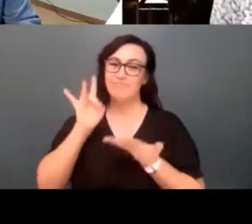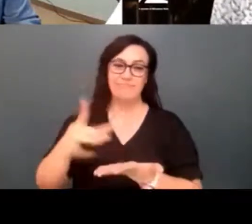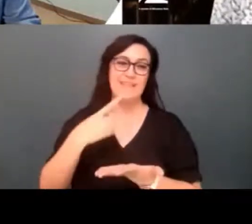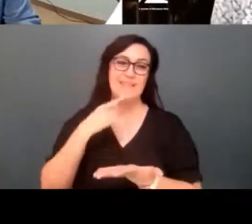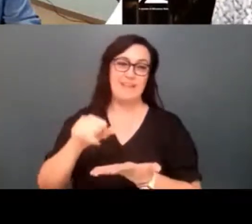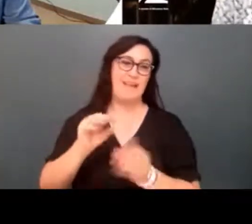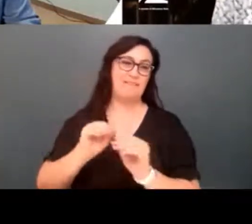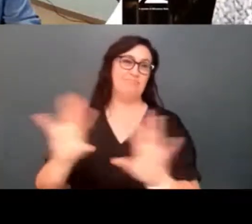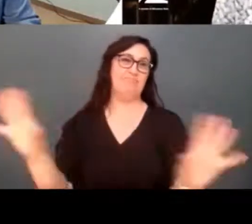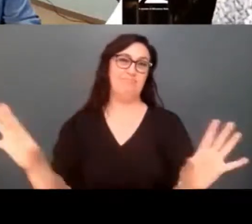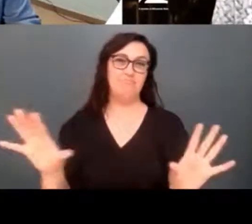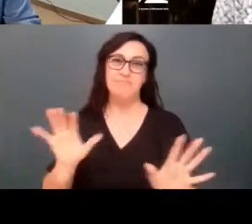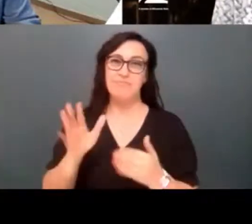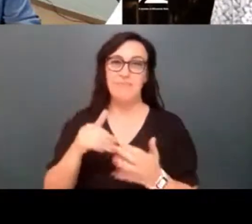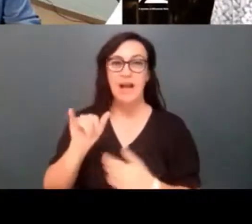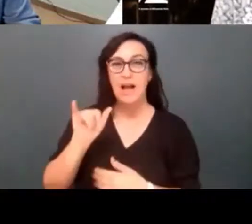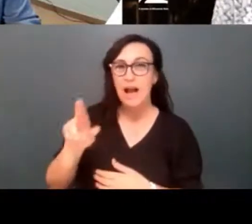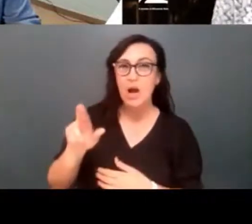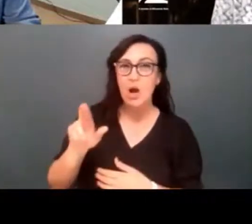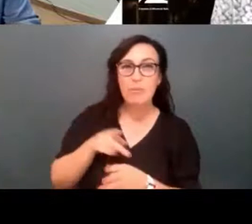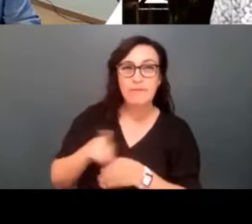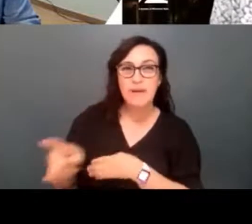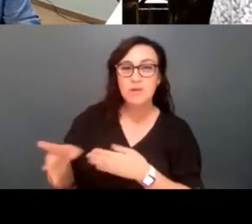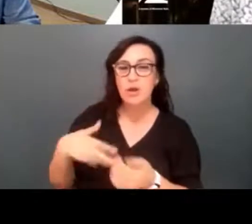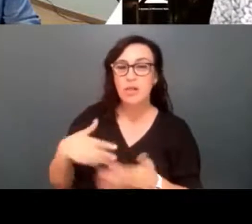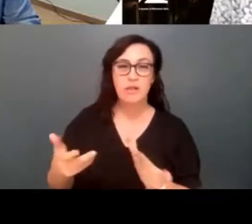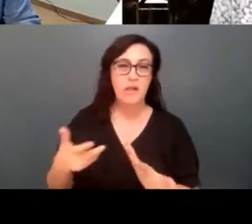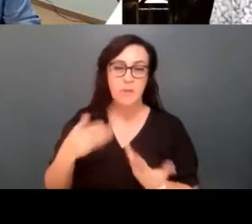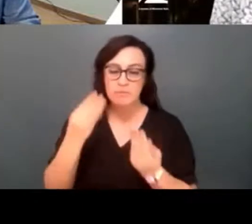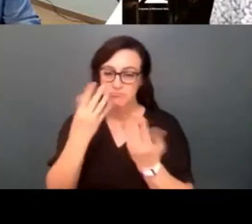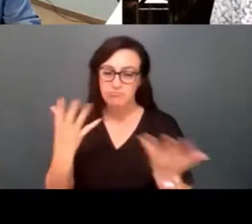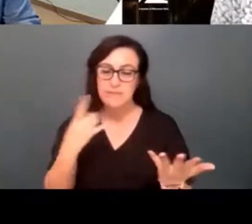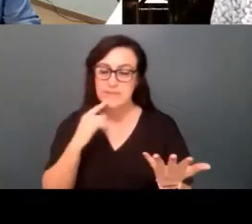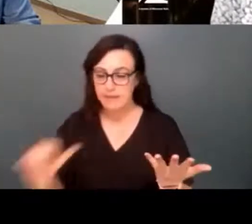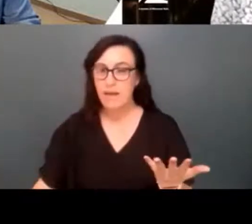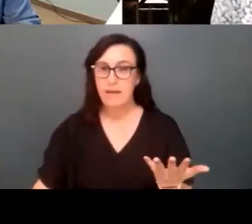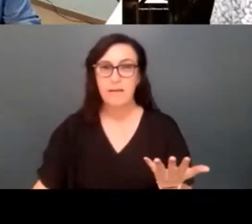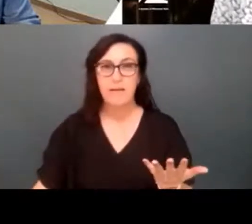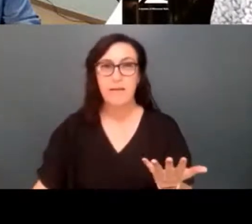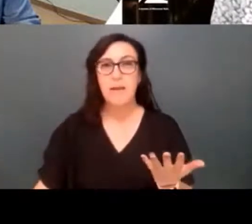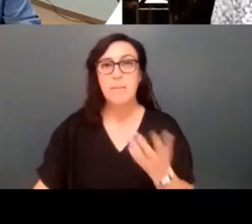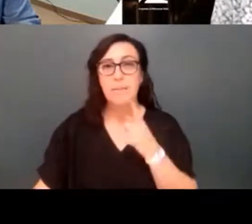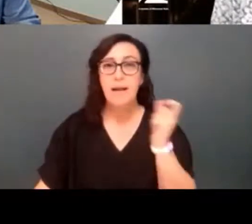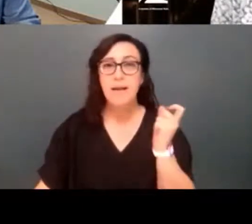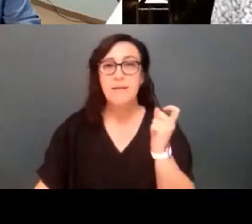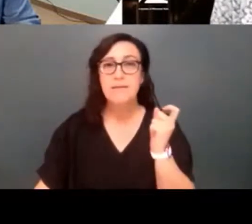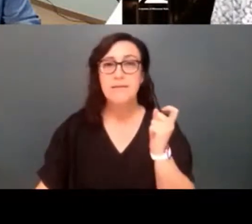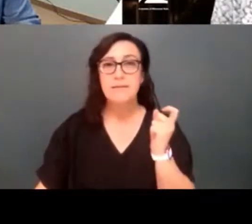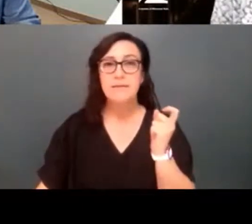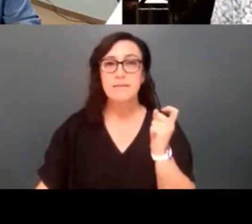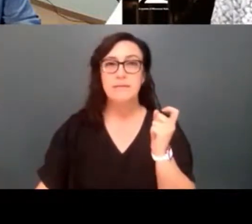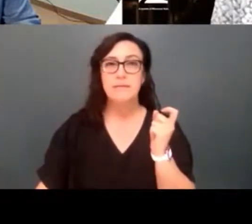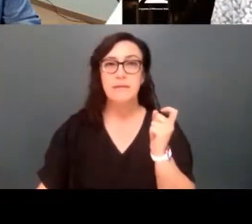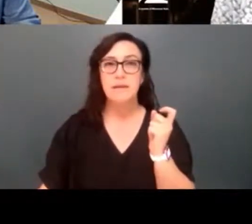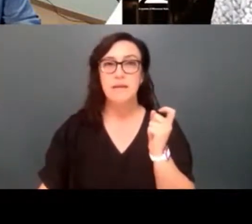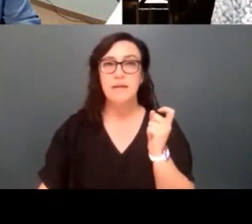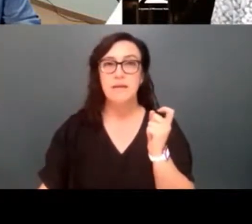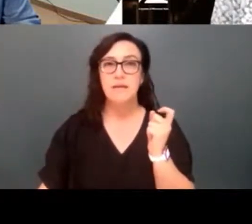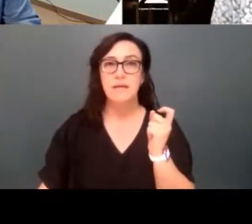an IR professional because, you know, the time it takes in order to do it right, you know, collect the information, cleanup,